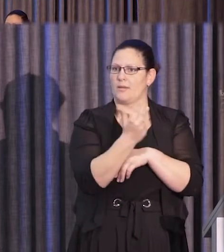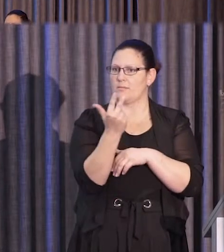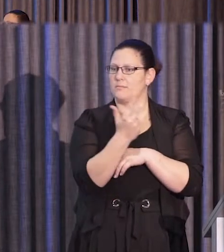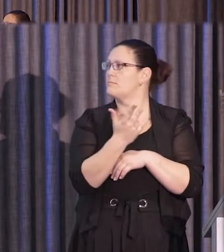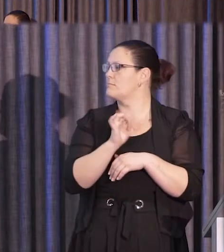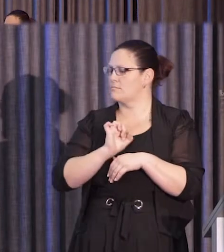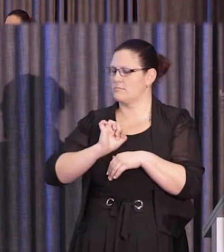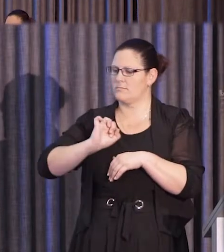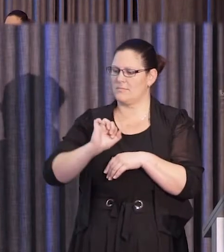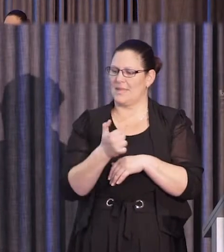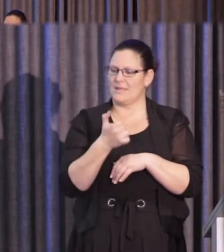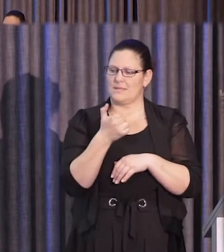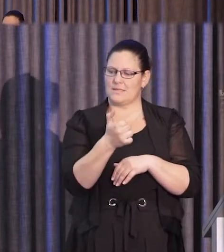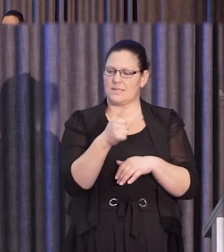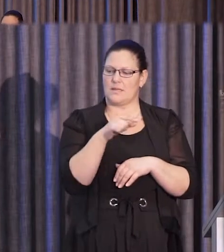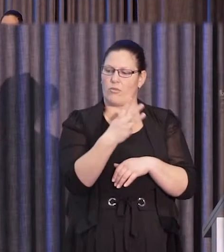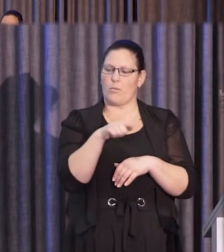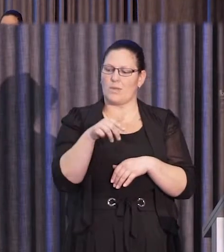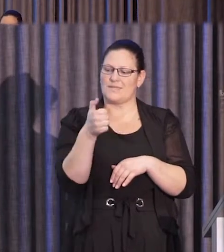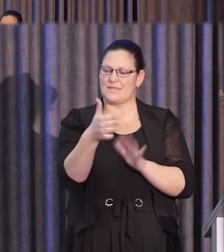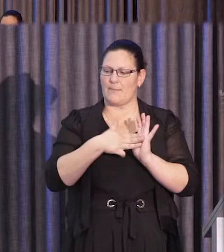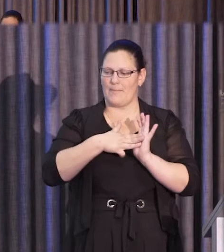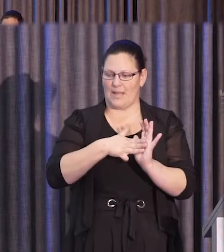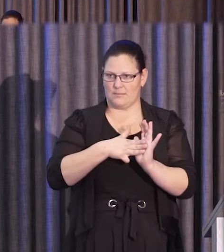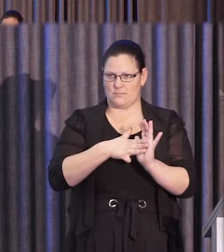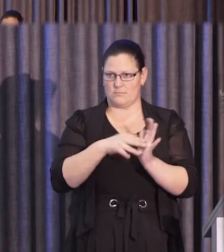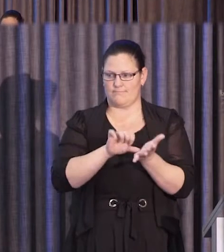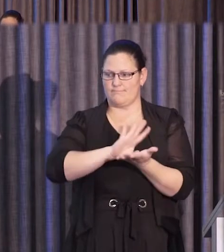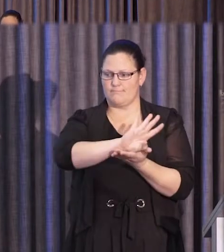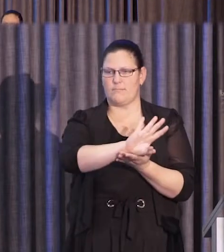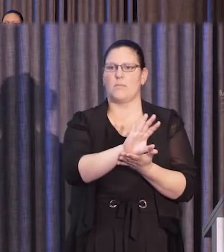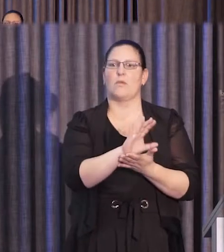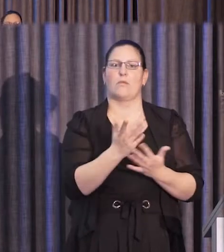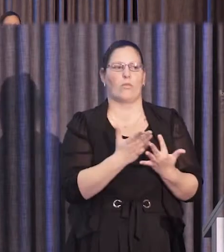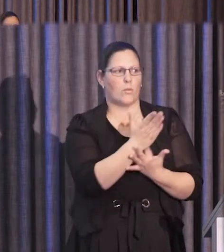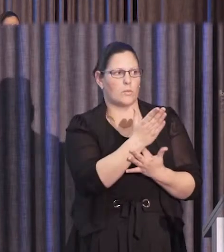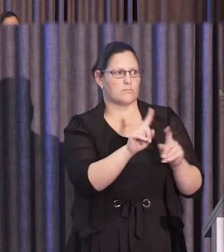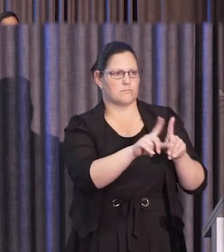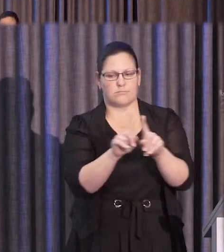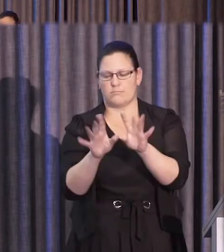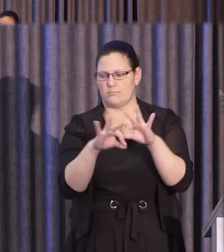amongst 27 organizations, and they ran a range of initiatives, including a number of the peer-to-peer